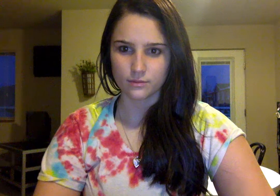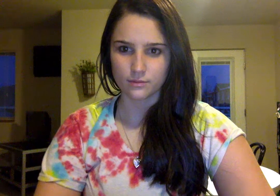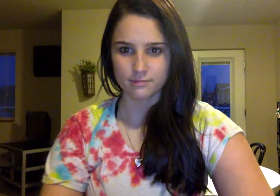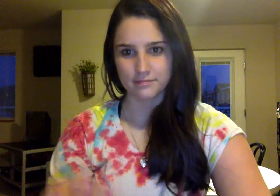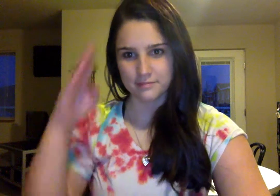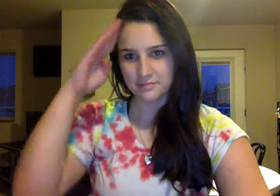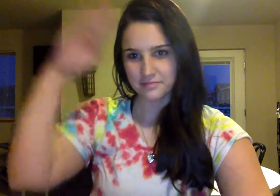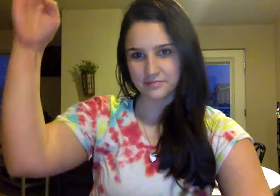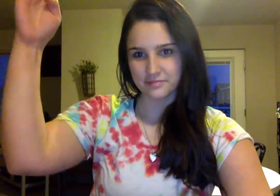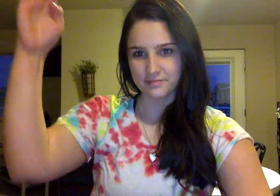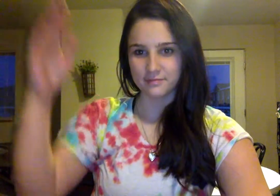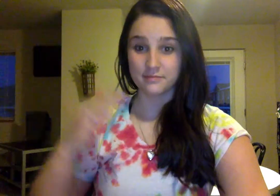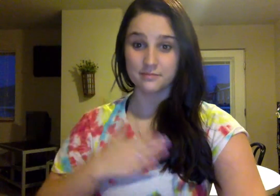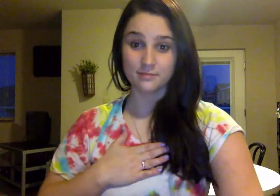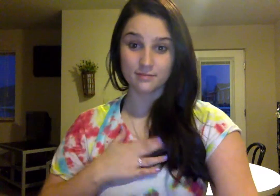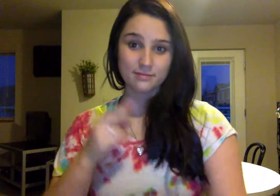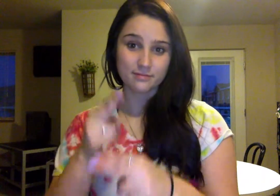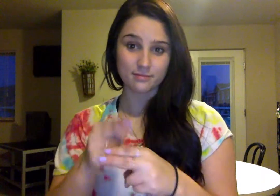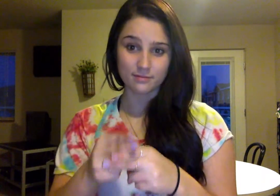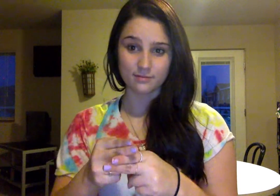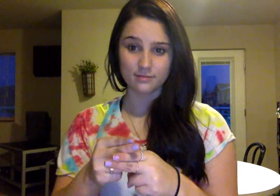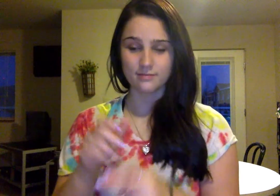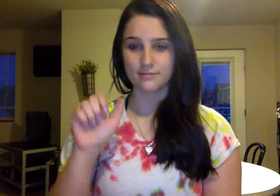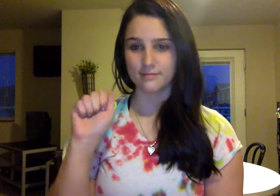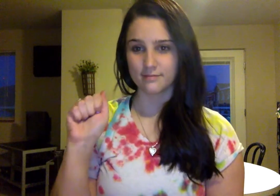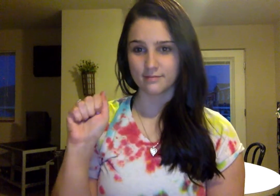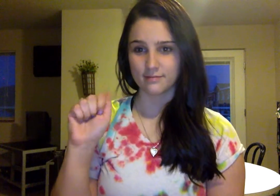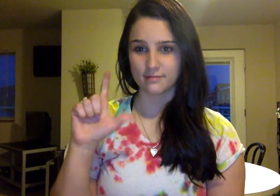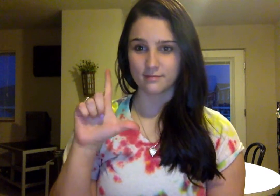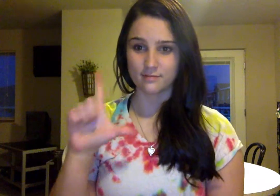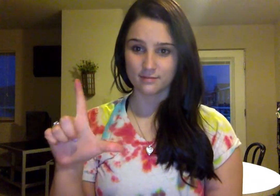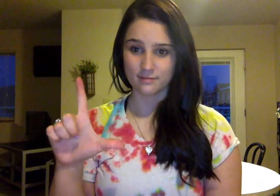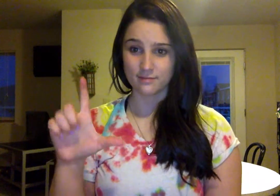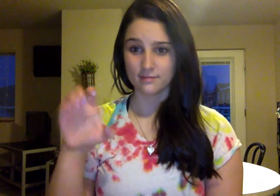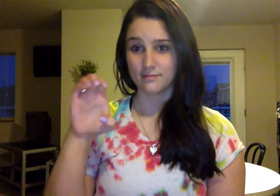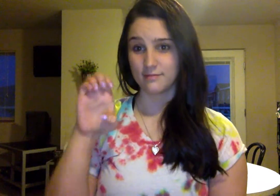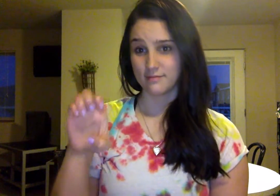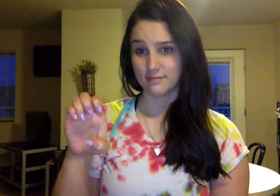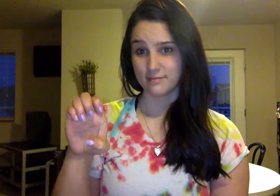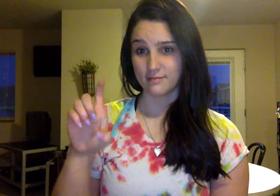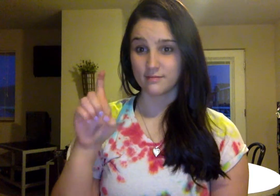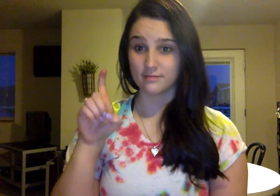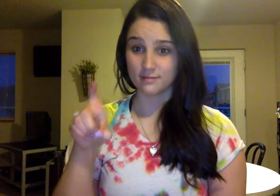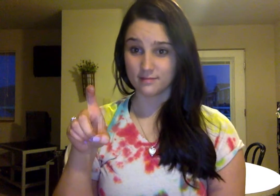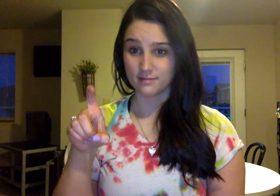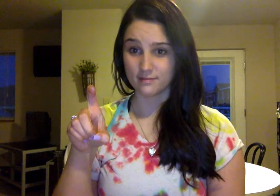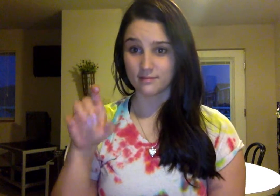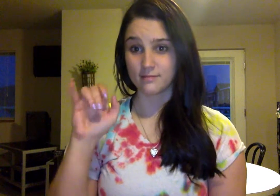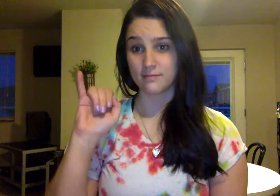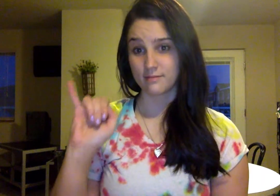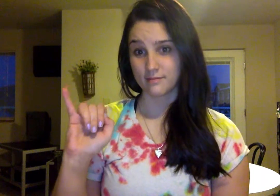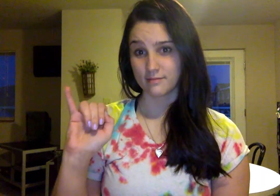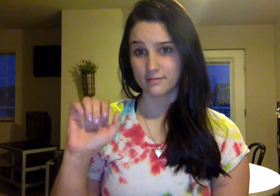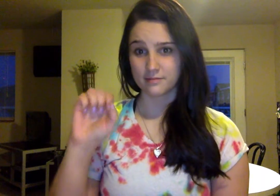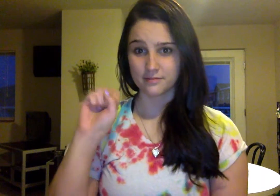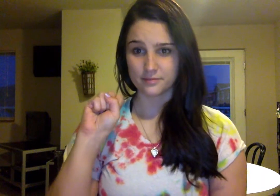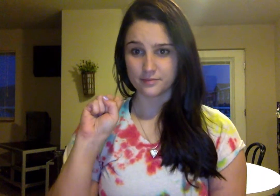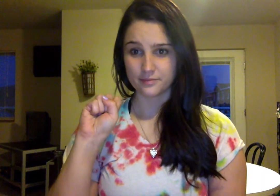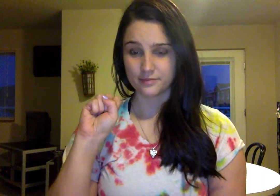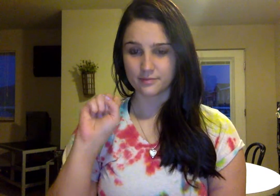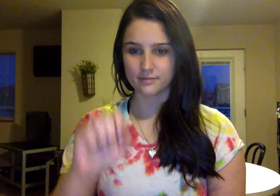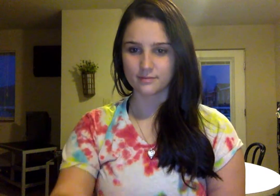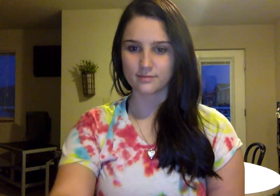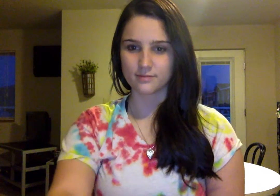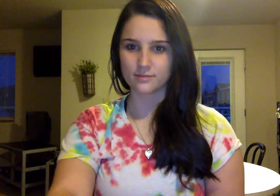Hi my name is Alexis.